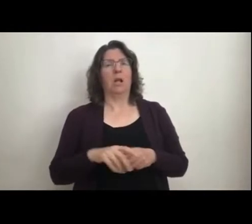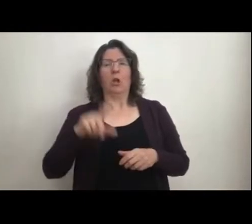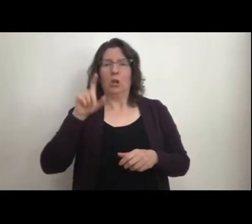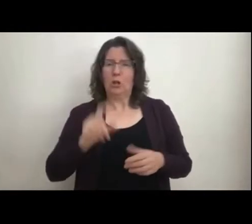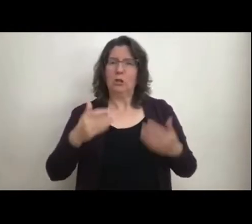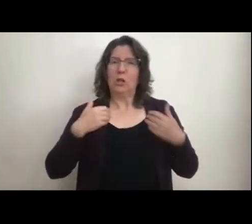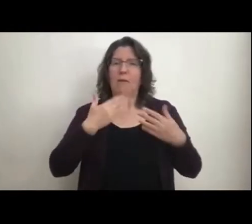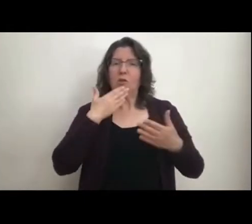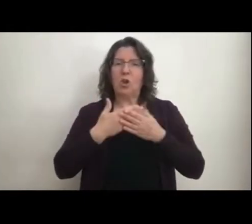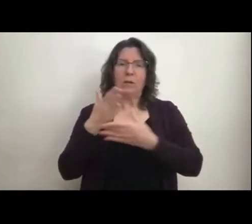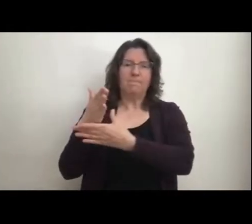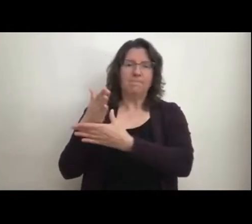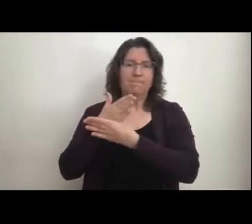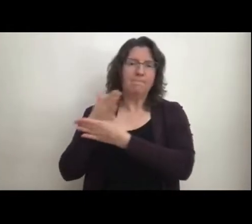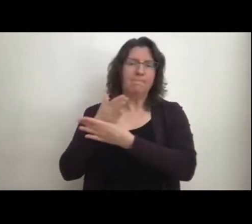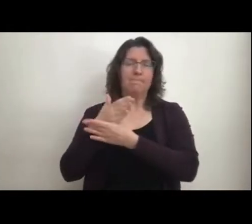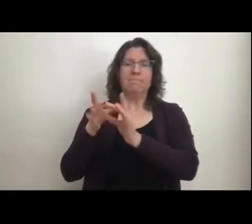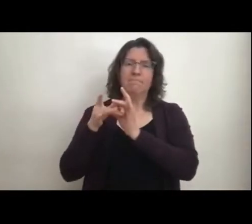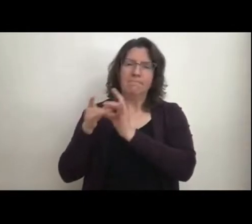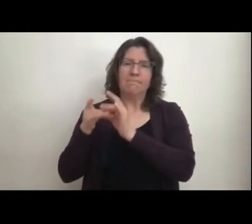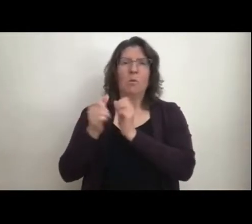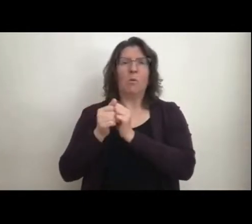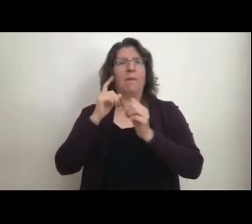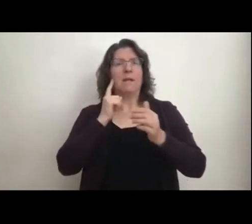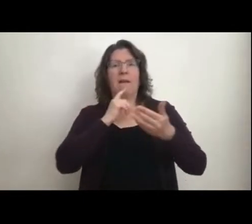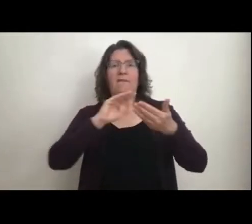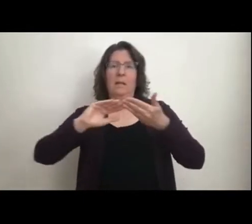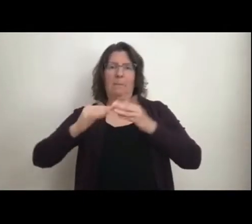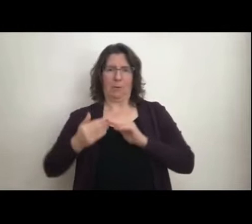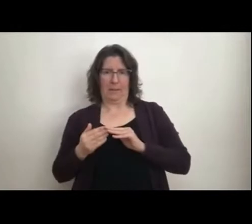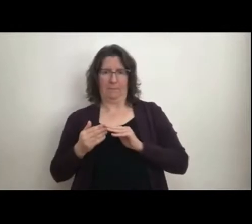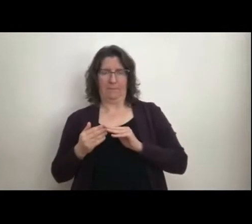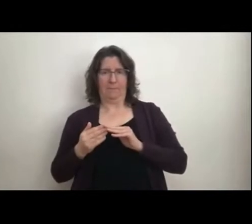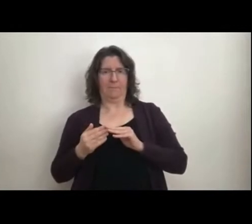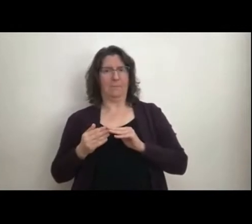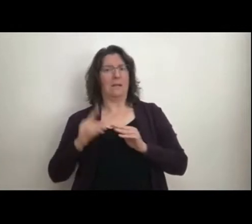Secondly, there must be a solid relationship with the deaf community.